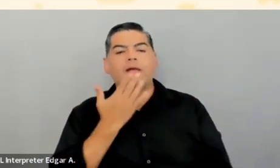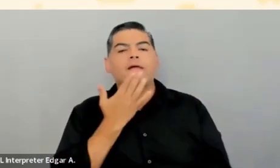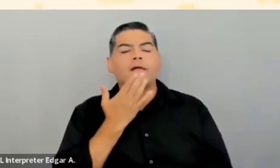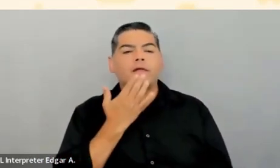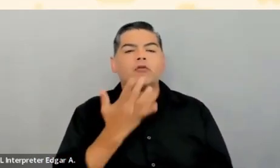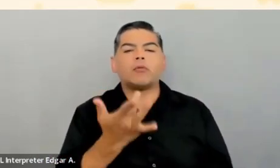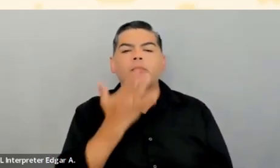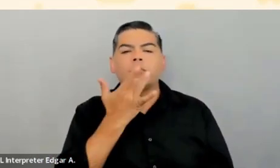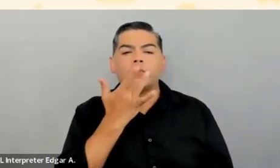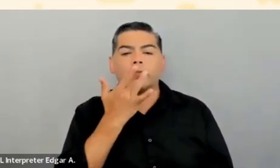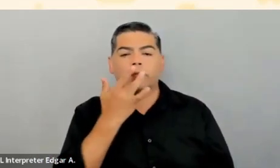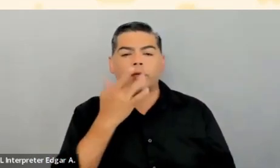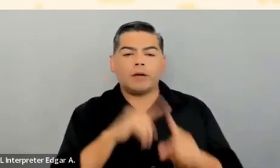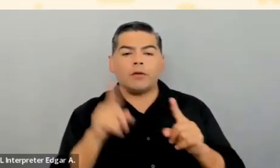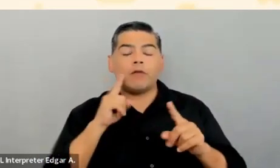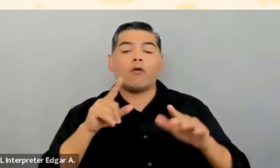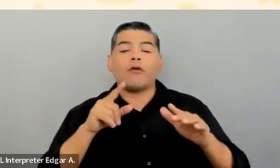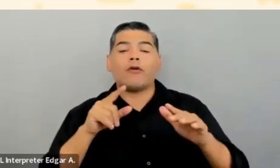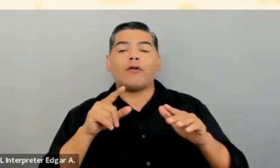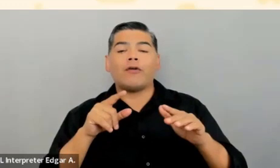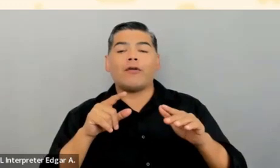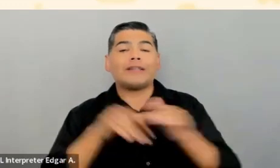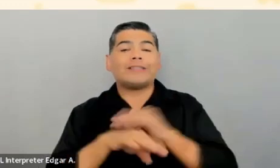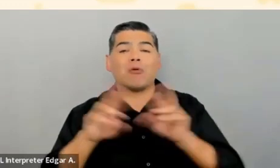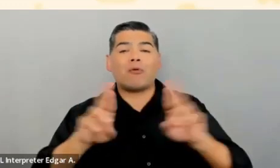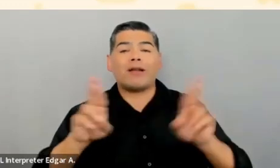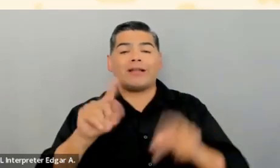But for the accessibility ready tag, it does require that all